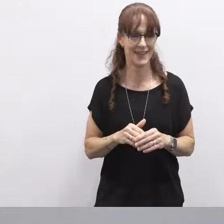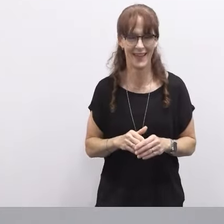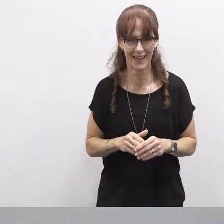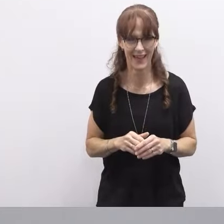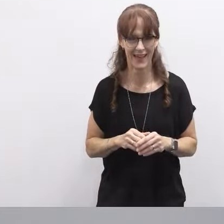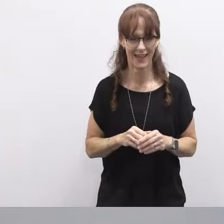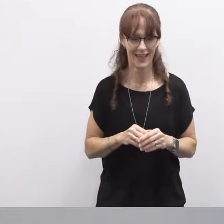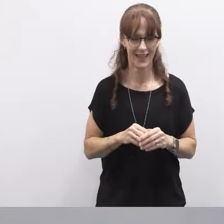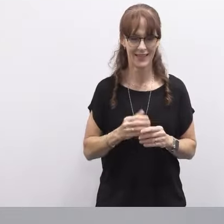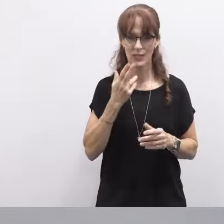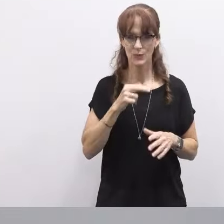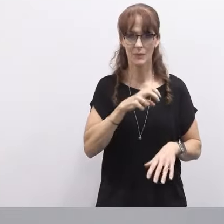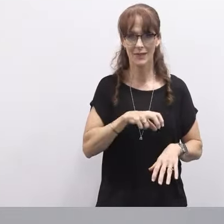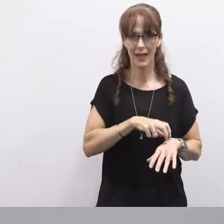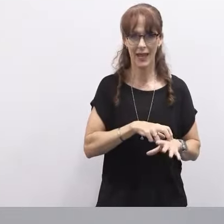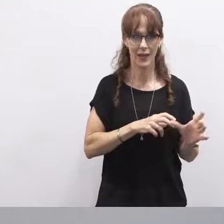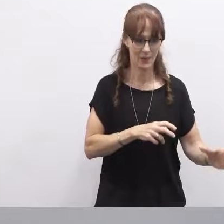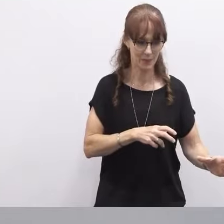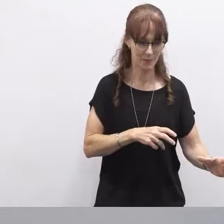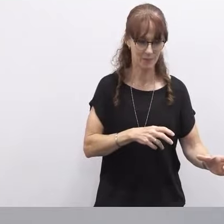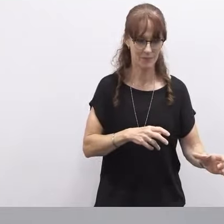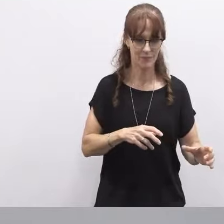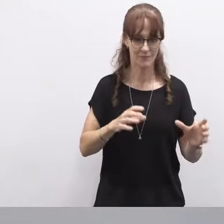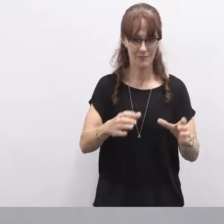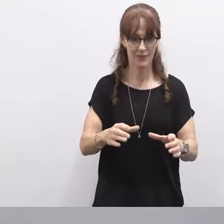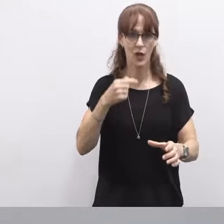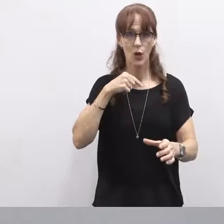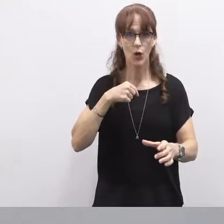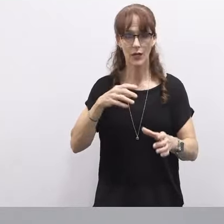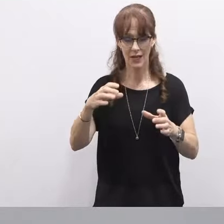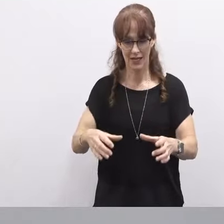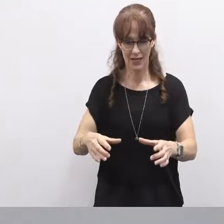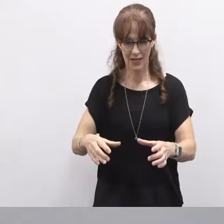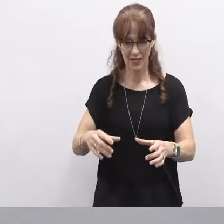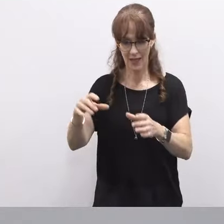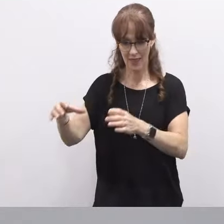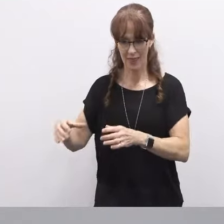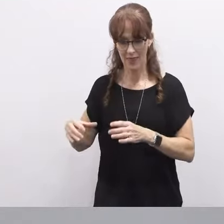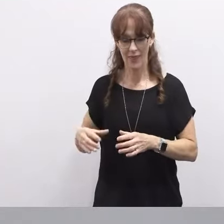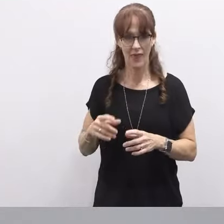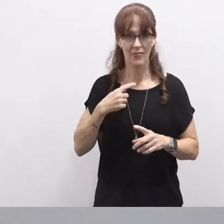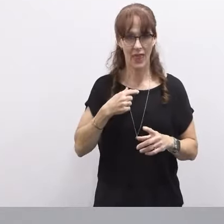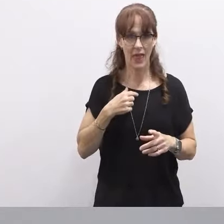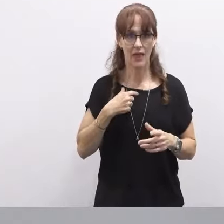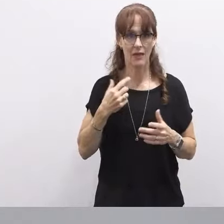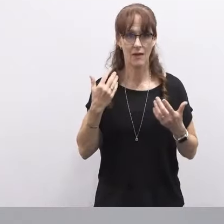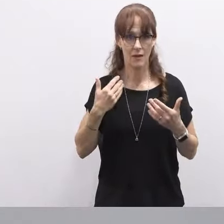Kamote, sweet potato, guajolote, turkey that these are indigenous to these lands,